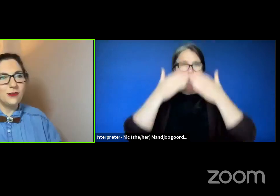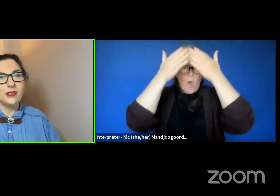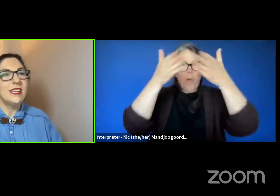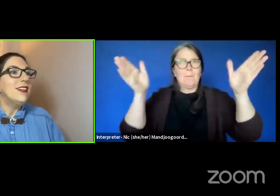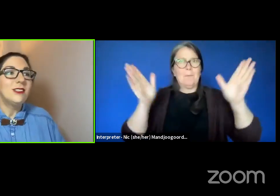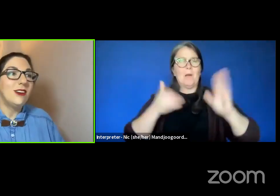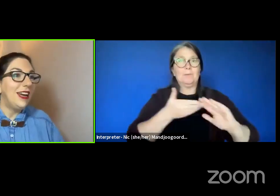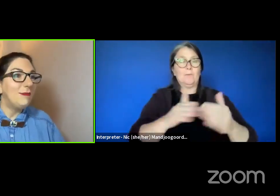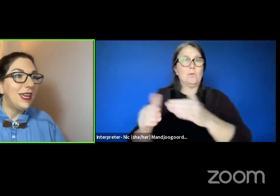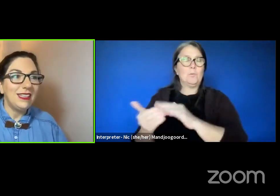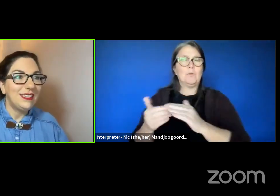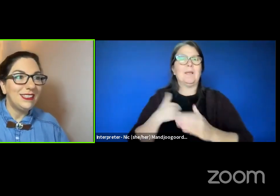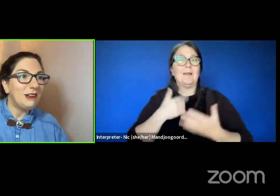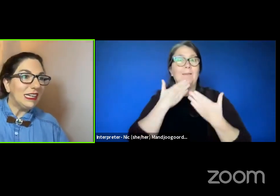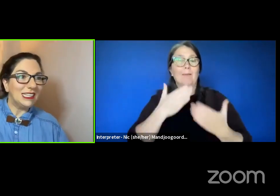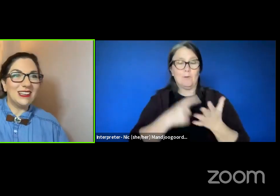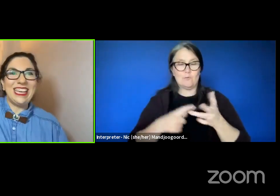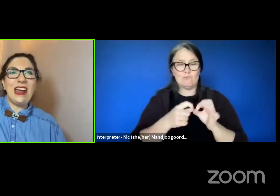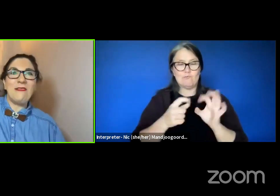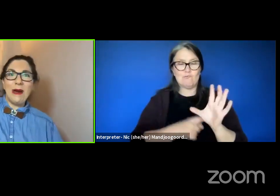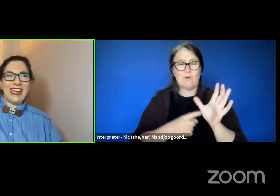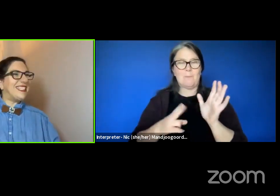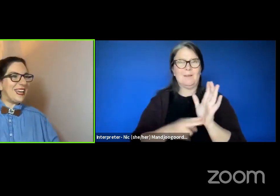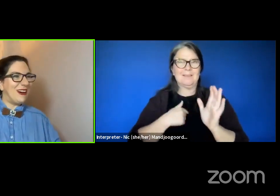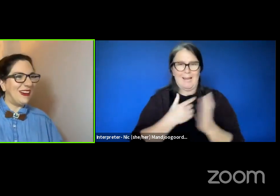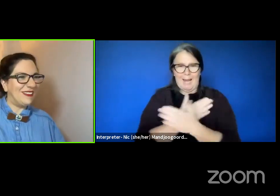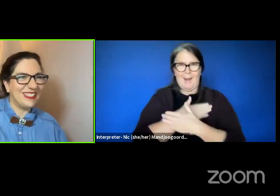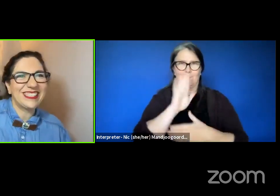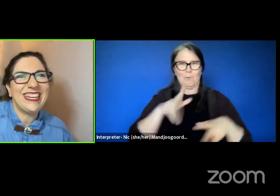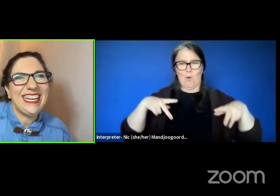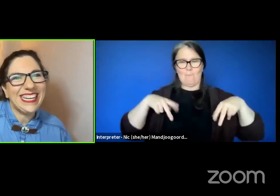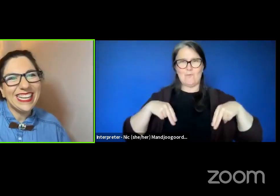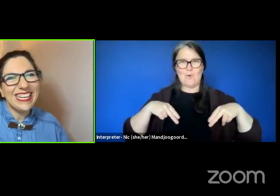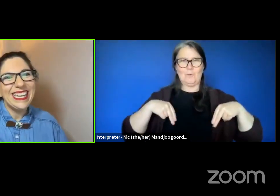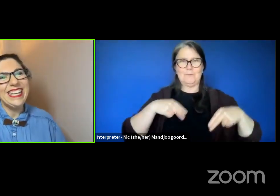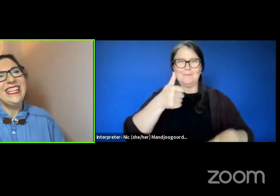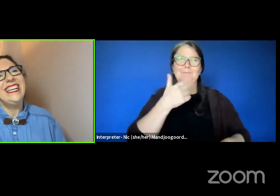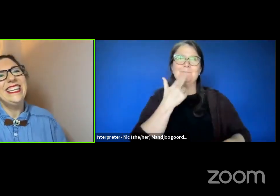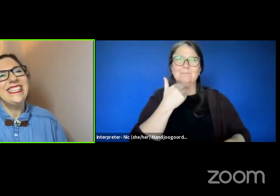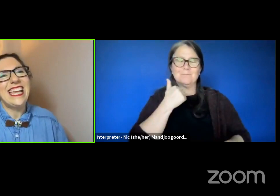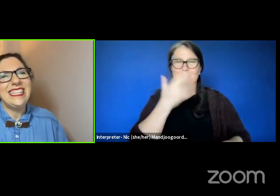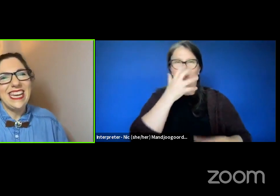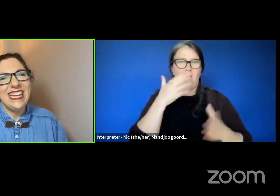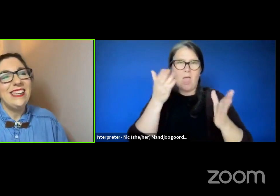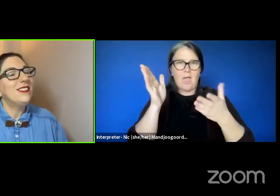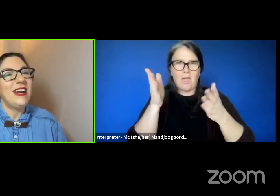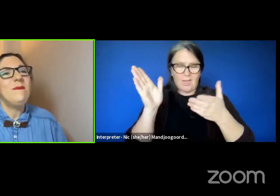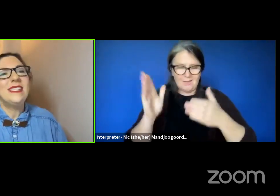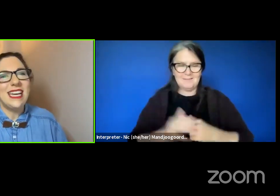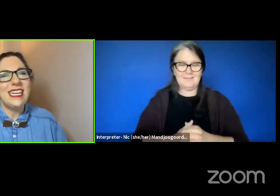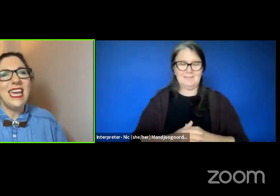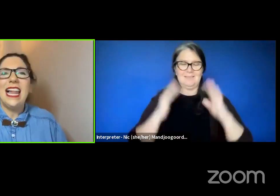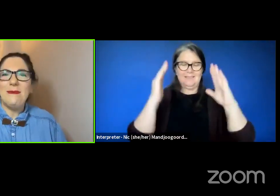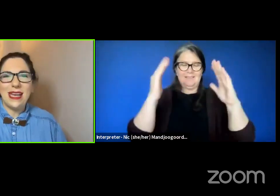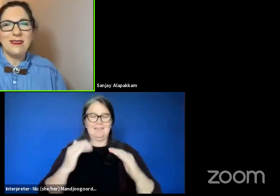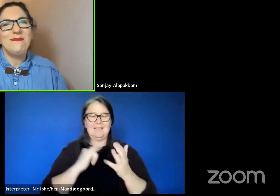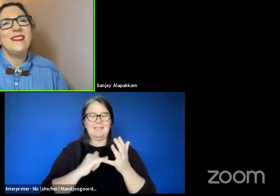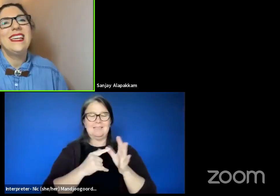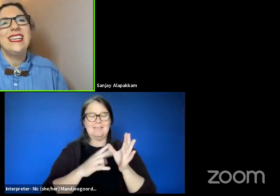Thank you, Robin. I love you, girls I love you, girls. Sorry I'm getting distracted looking at everybody as they thought was great everybody as they thought was great.